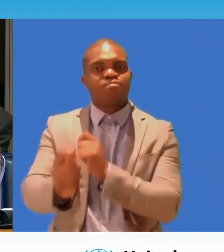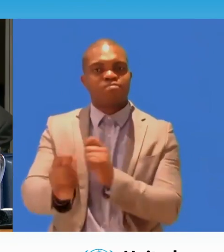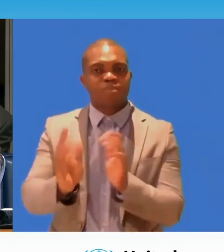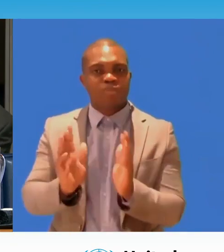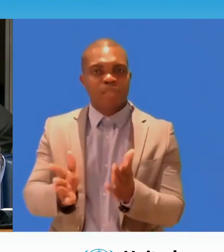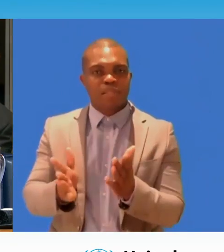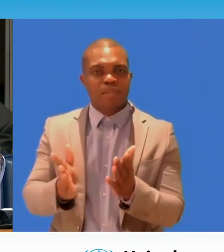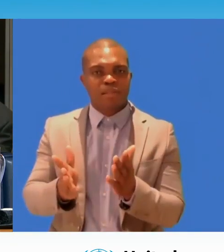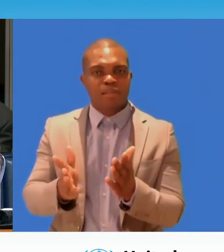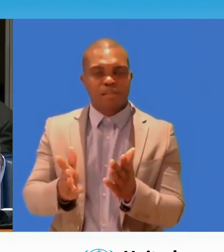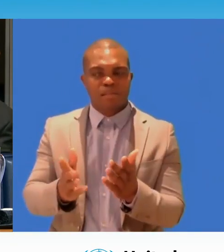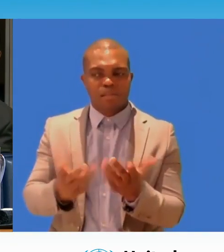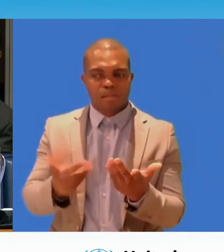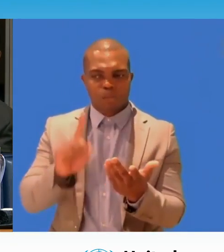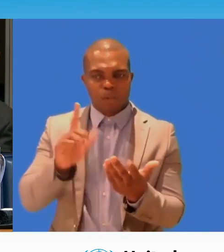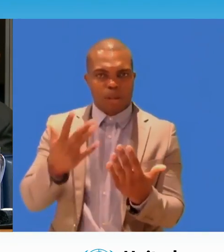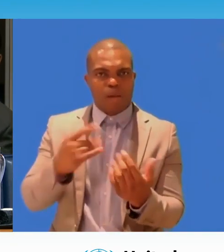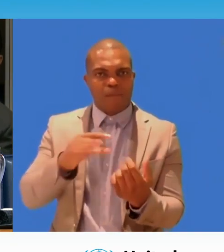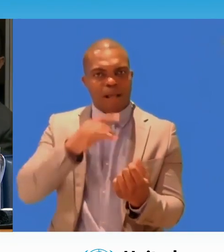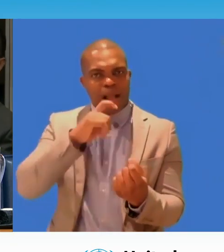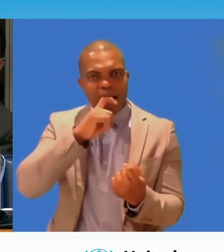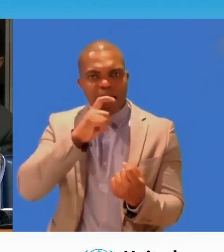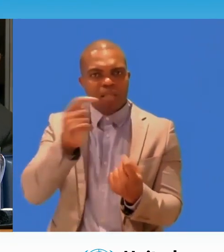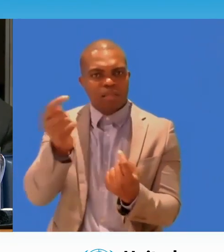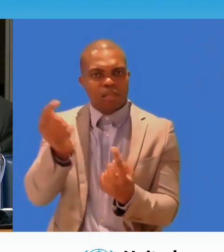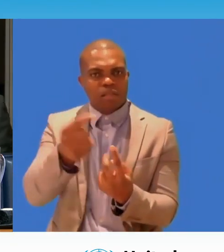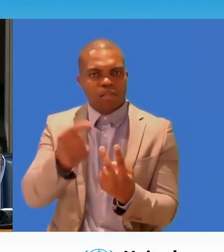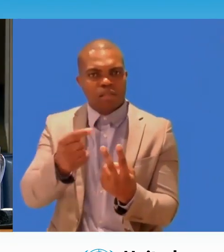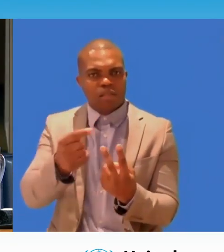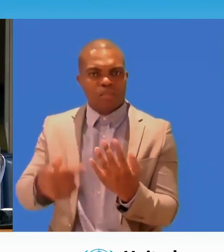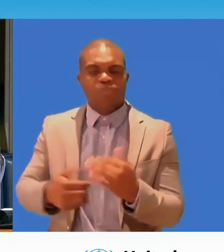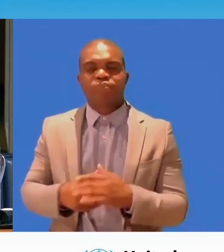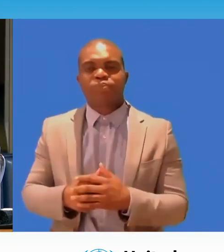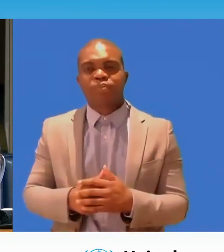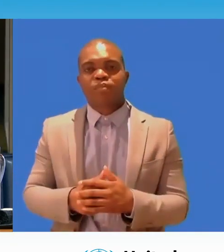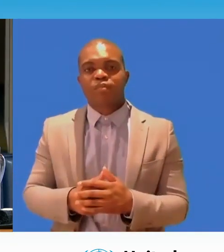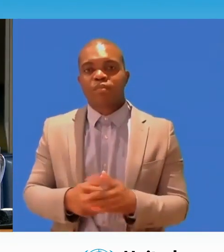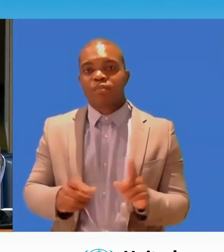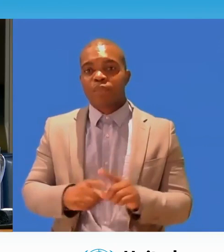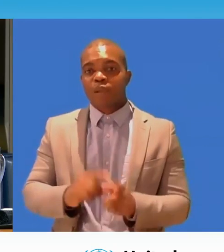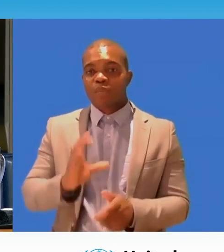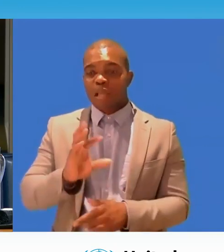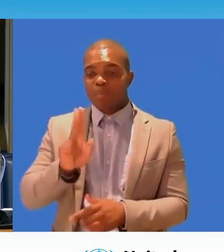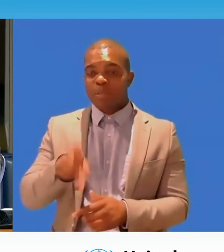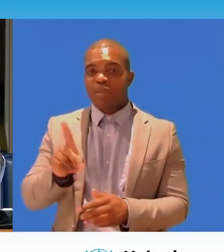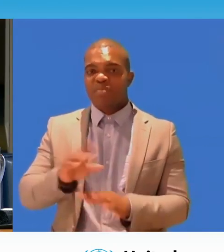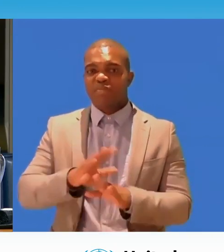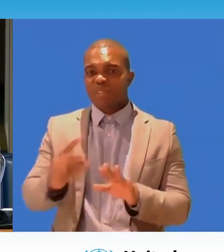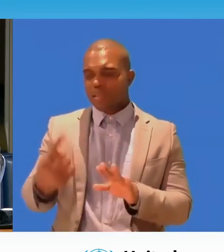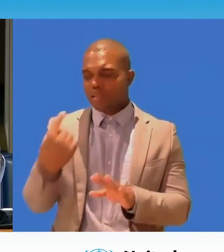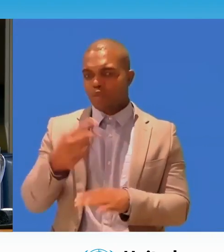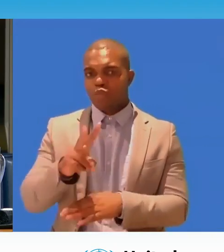the crpd in 2008 there have been numerous ratifications by States parties a total of